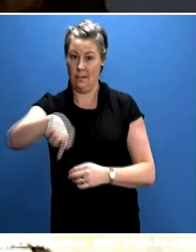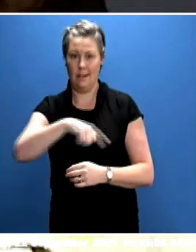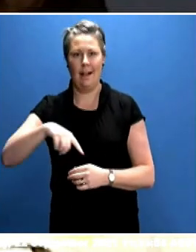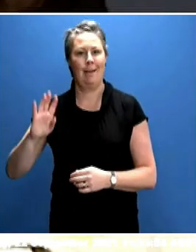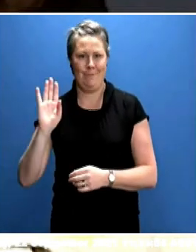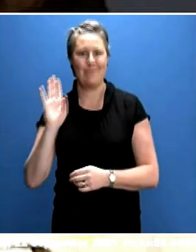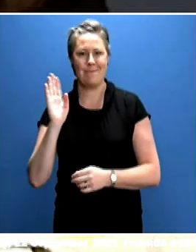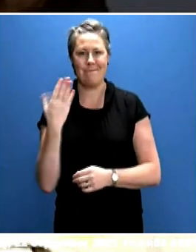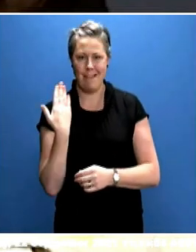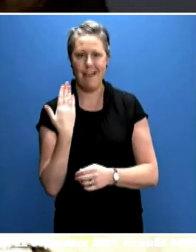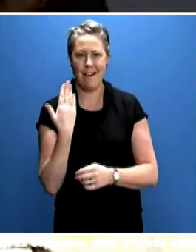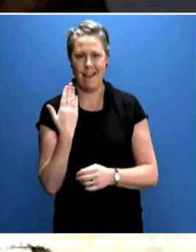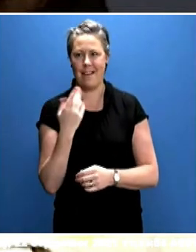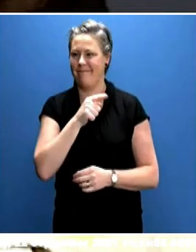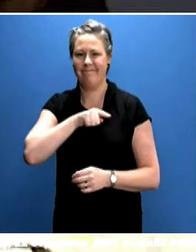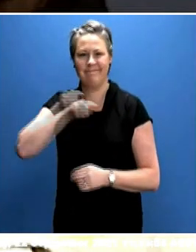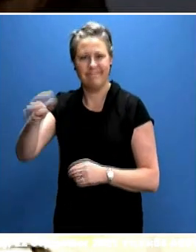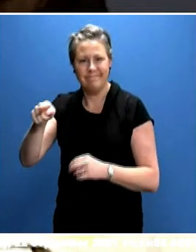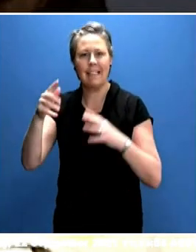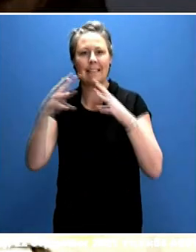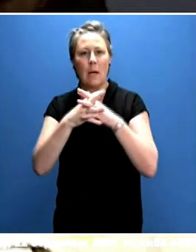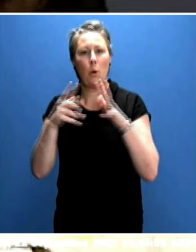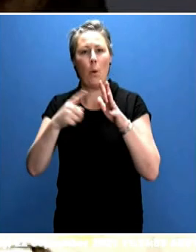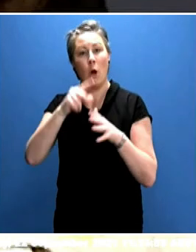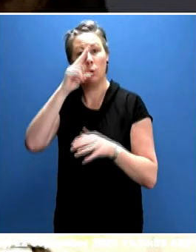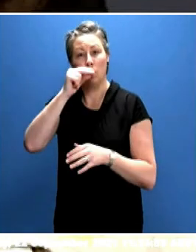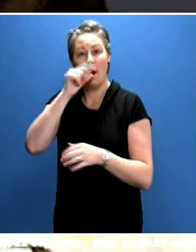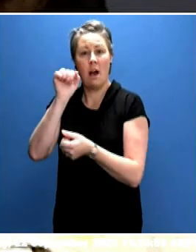periods of time on remand, in WA's juvenile detention centre,